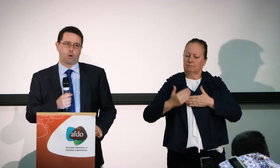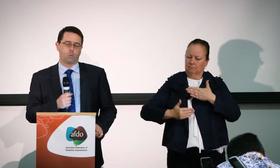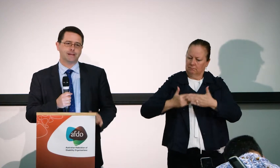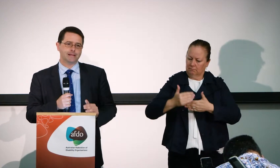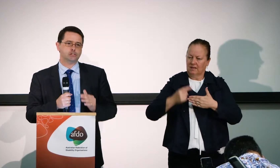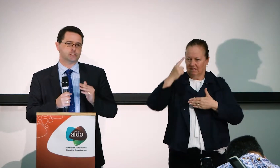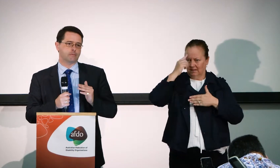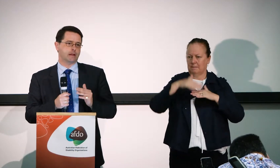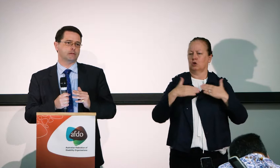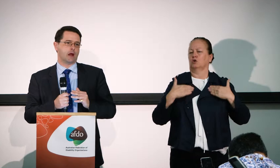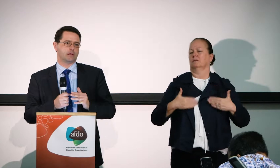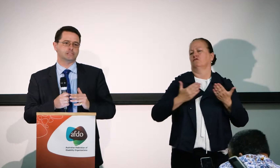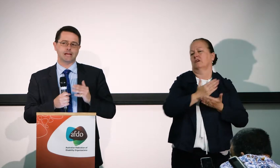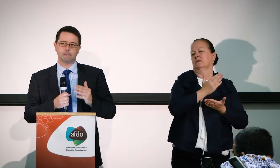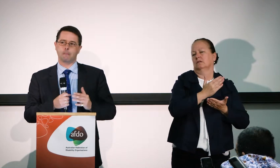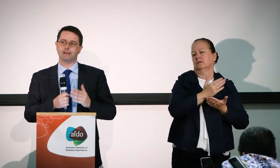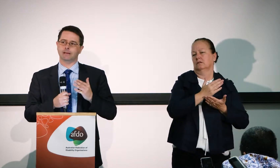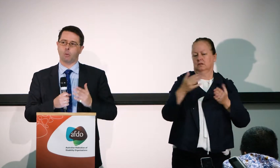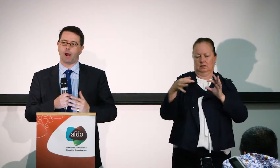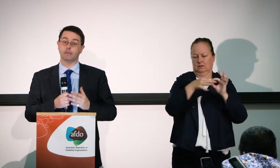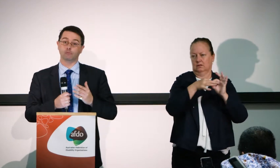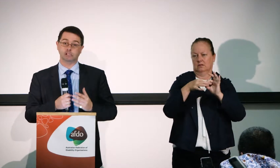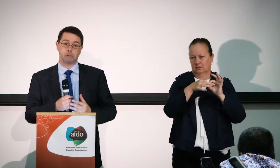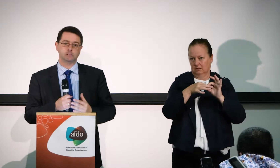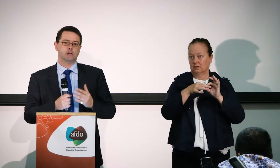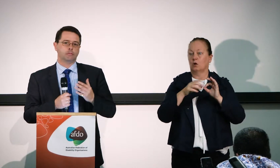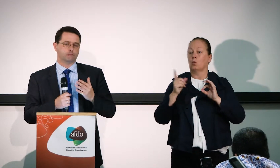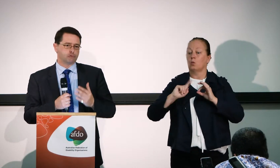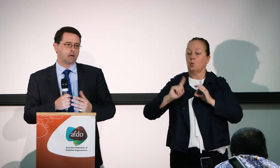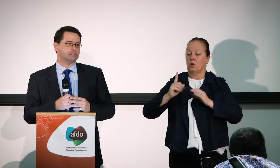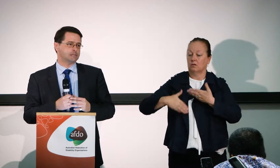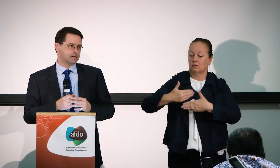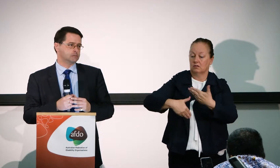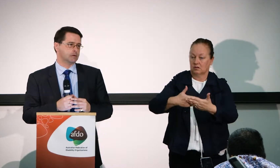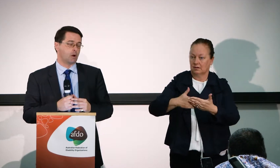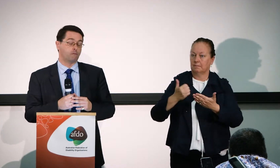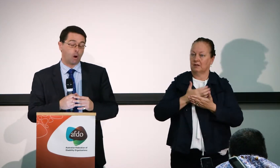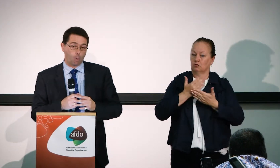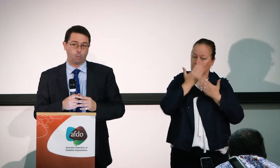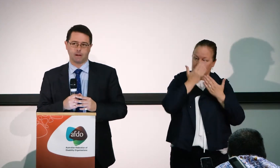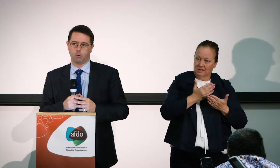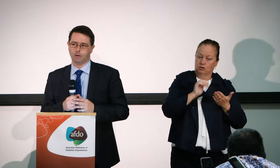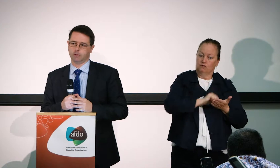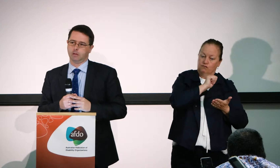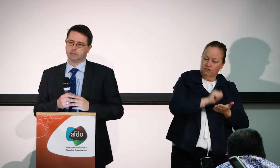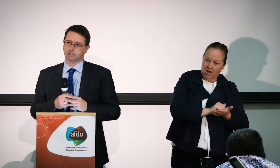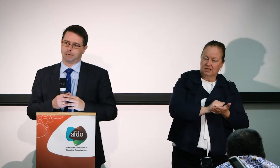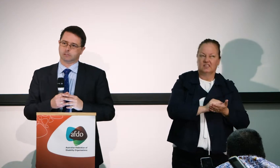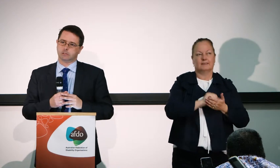We need to see the NDIS implemented in a way that respects the rights and dignity of all people with disability.